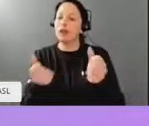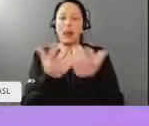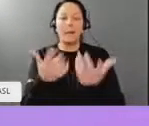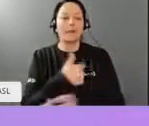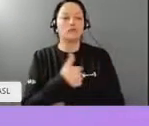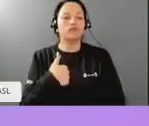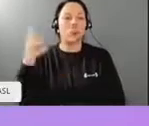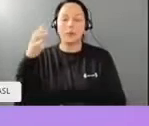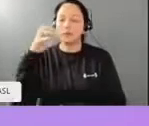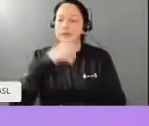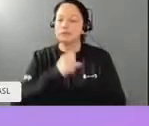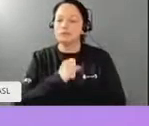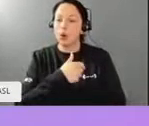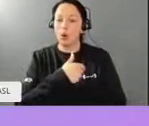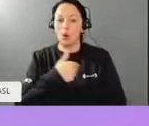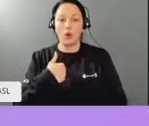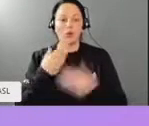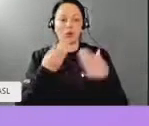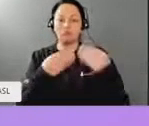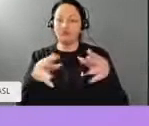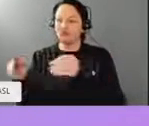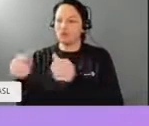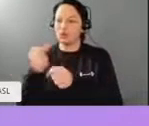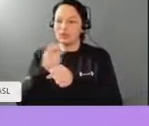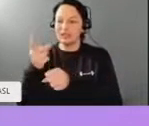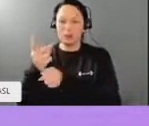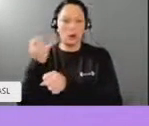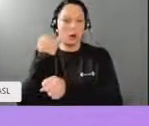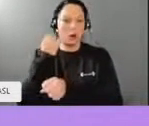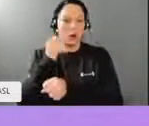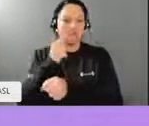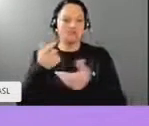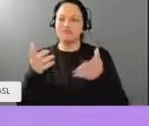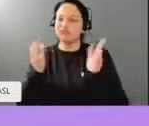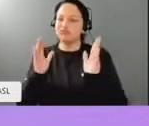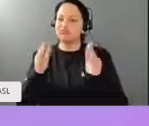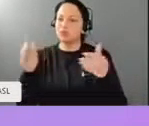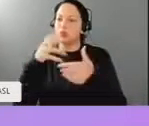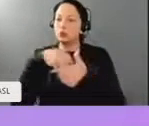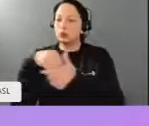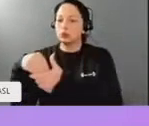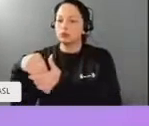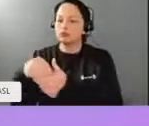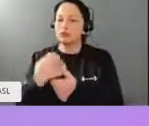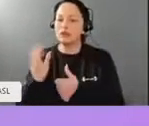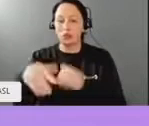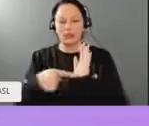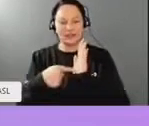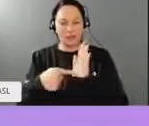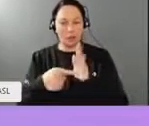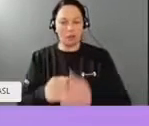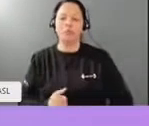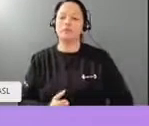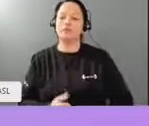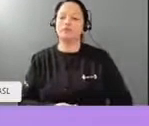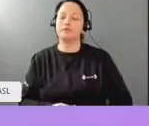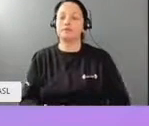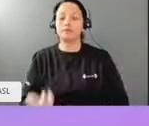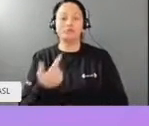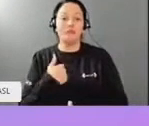logic here. Is that we can put a number on how much we are missing our using every year if we're not paying